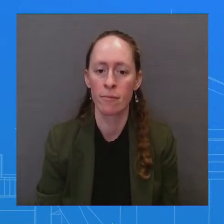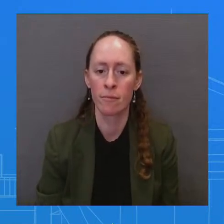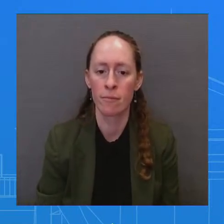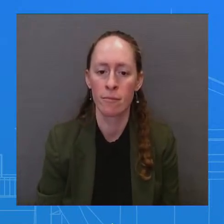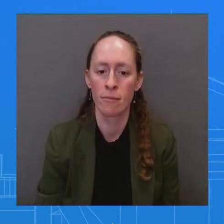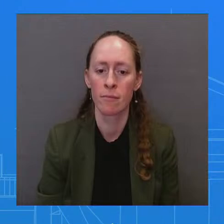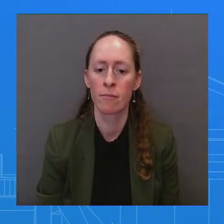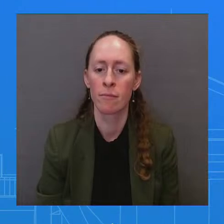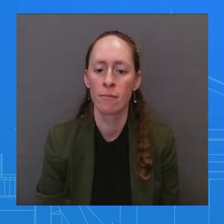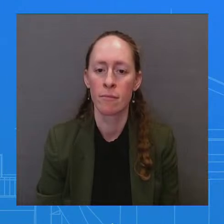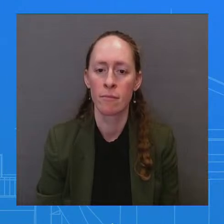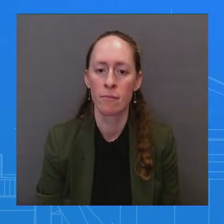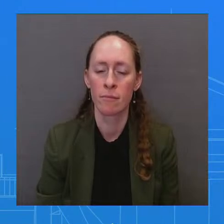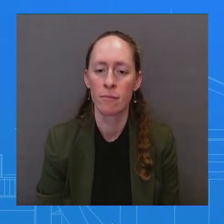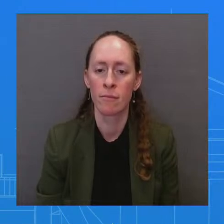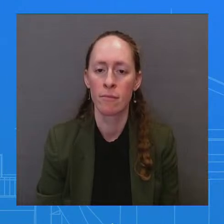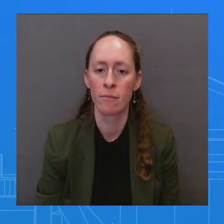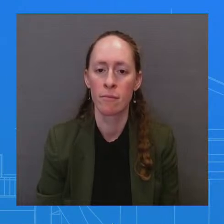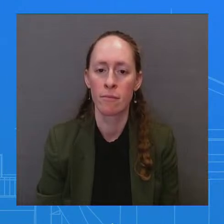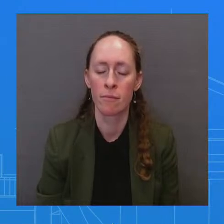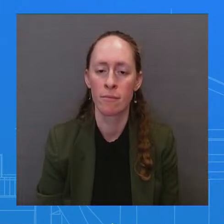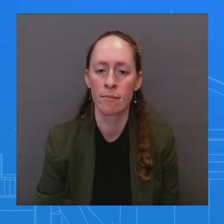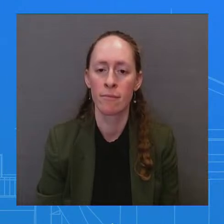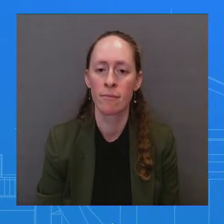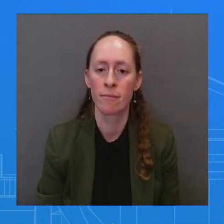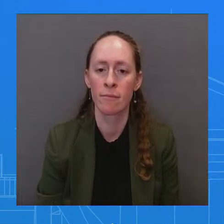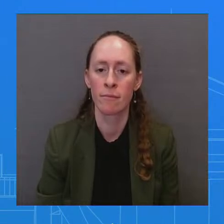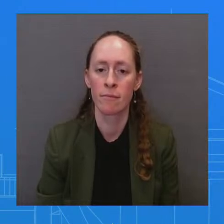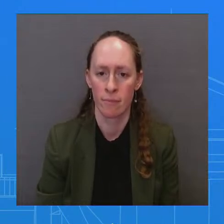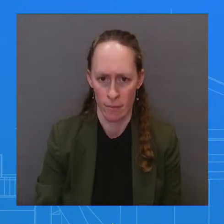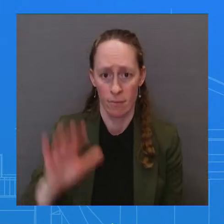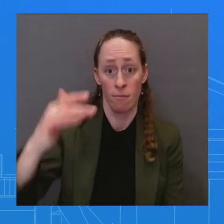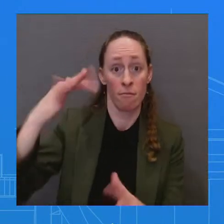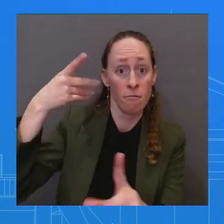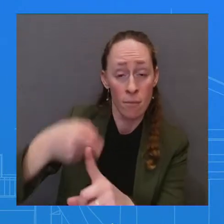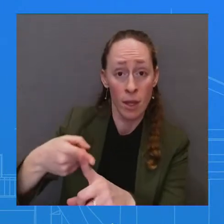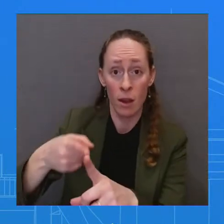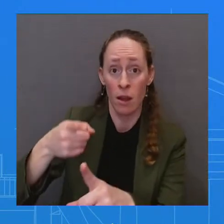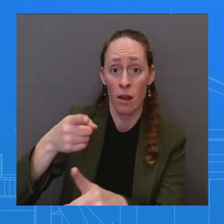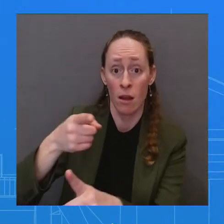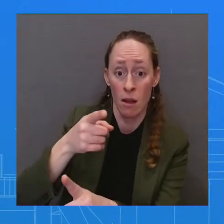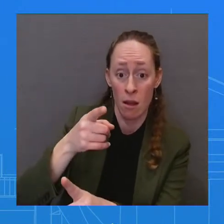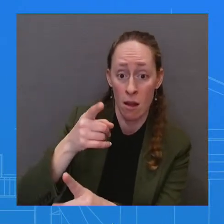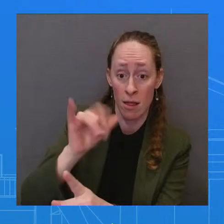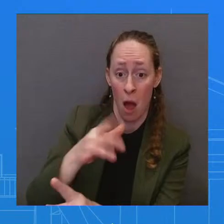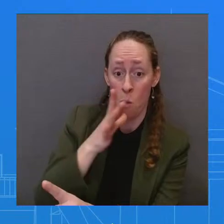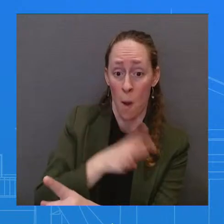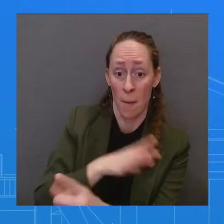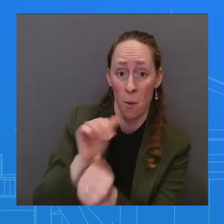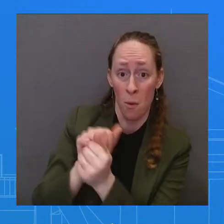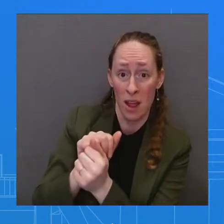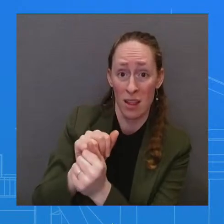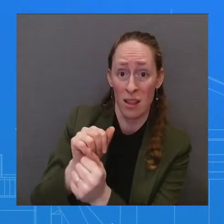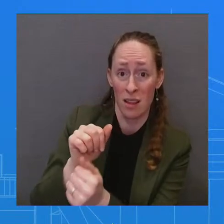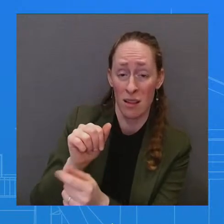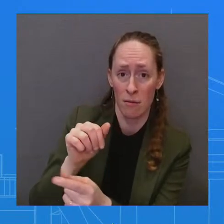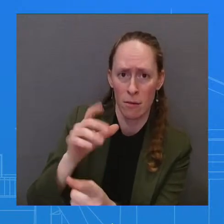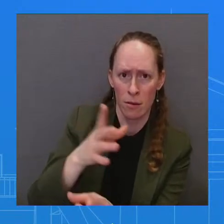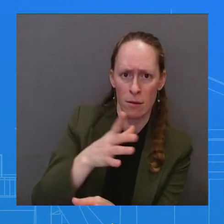I mean, my goodness. I mean, we're talking about letting little kids go without their moms. So, that got resolved. And that's a good thing.